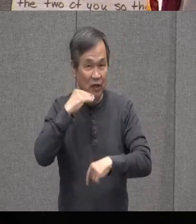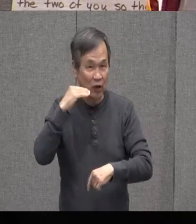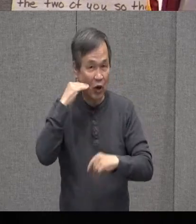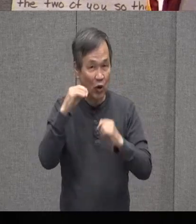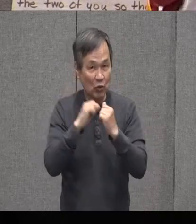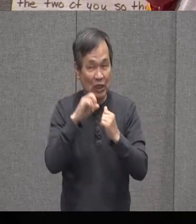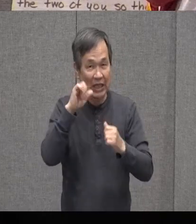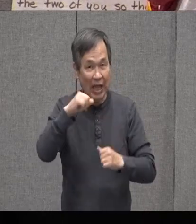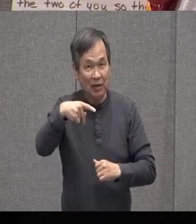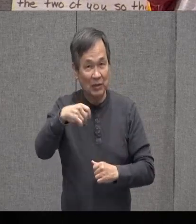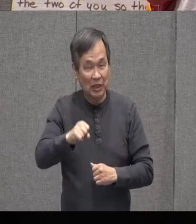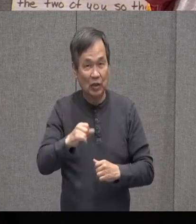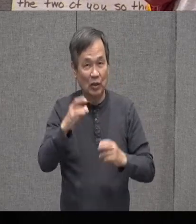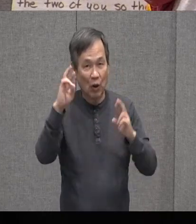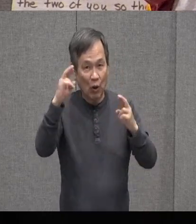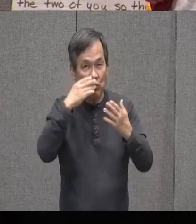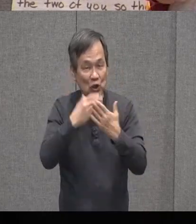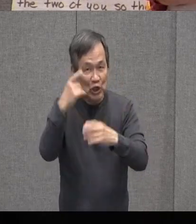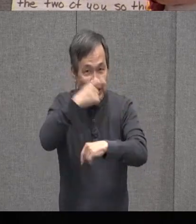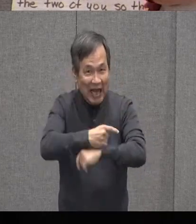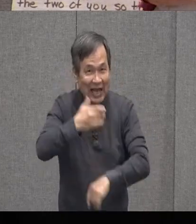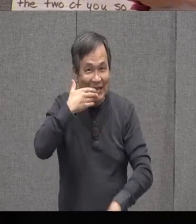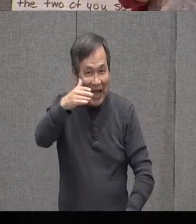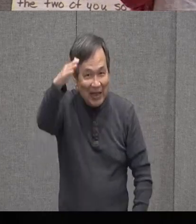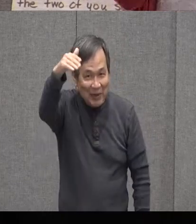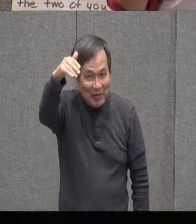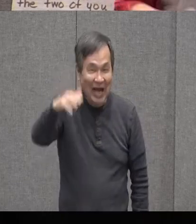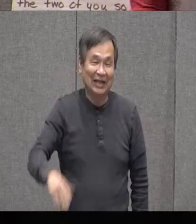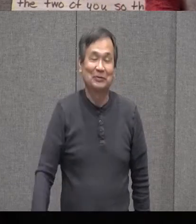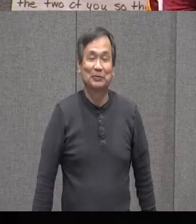and hope you gave a great day. Thanks. Bye, guys.